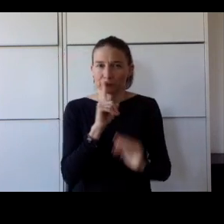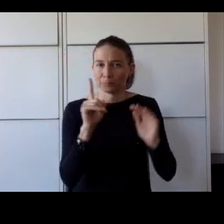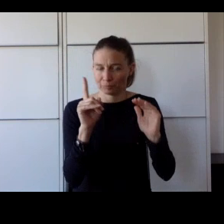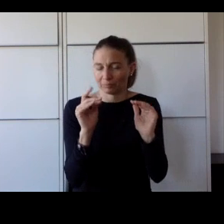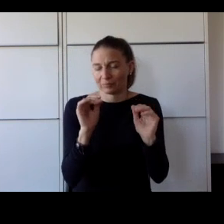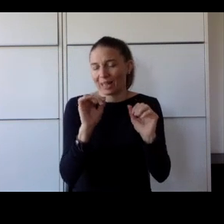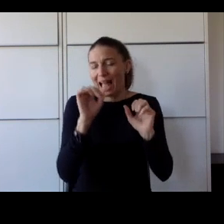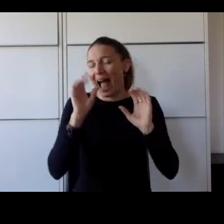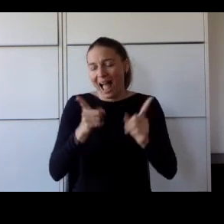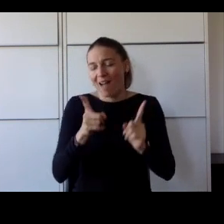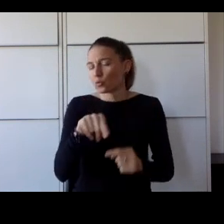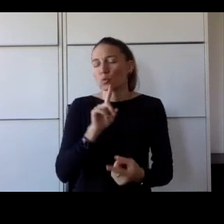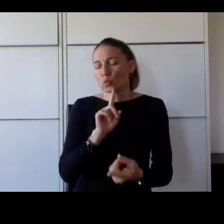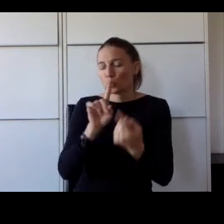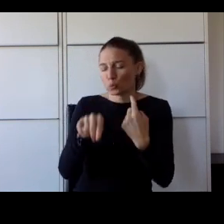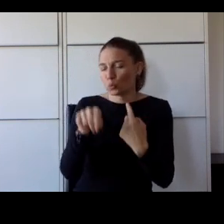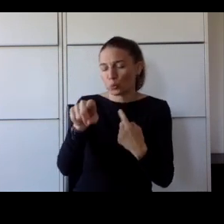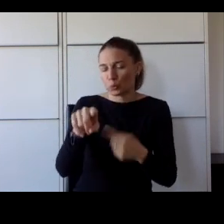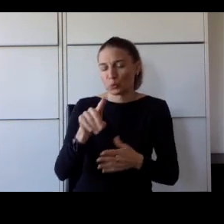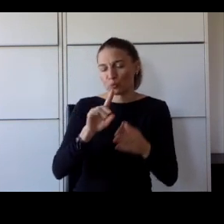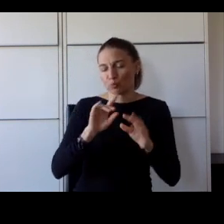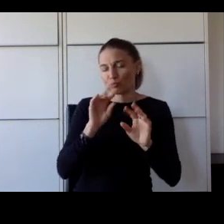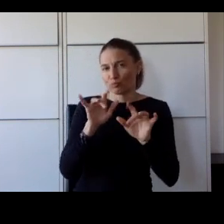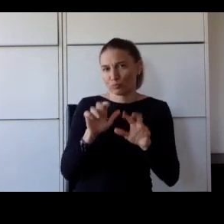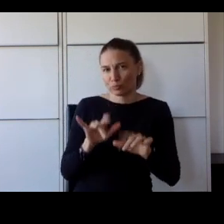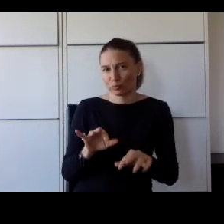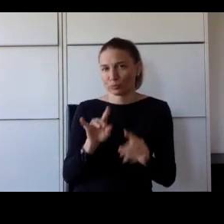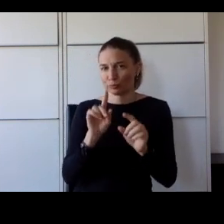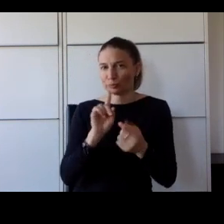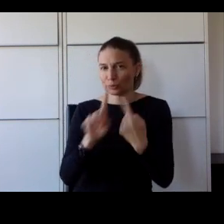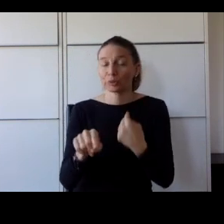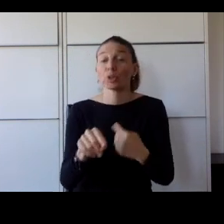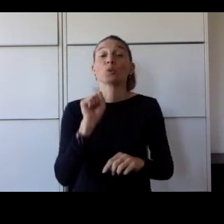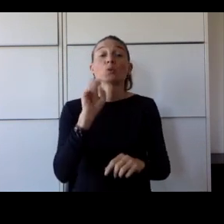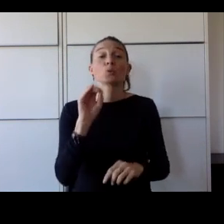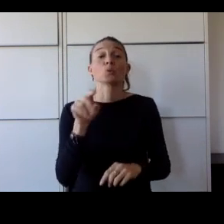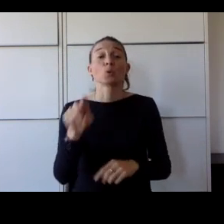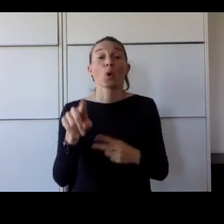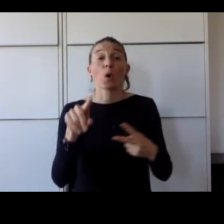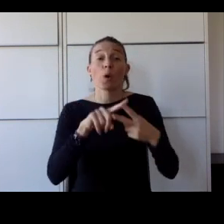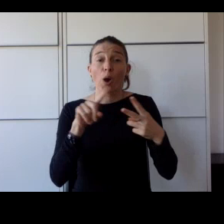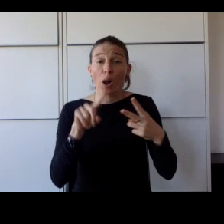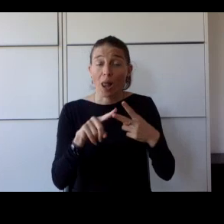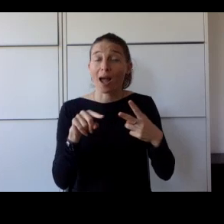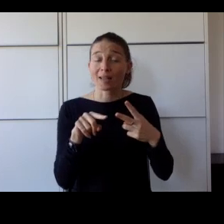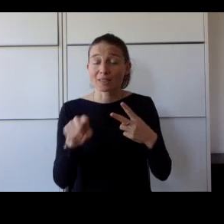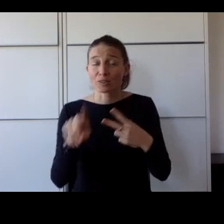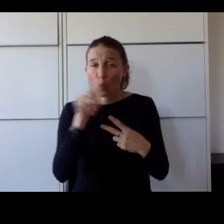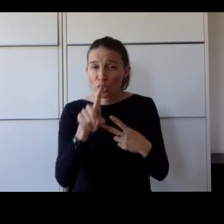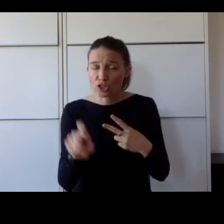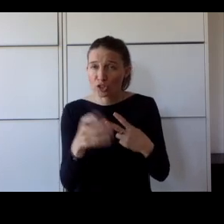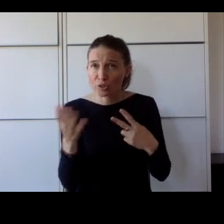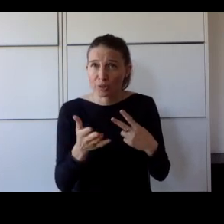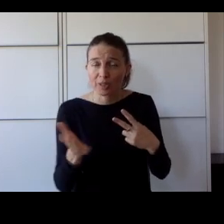because we're running out of time. So the last couple of questions. There is one which is very up-to-date at the moment.